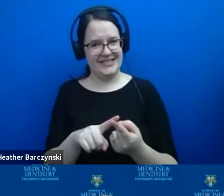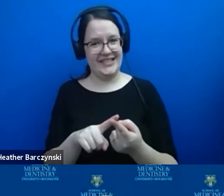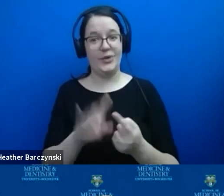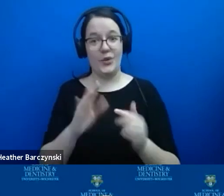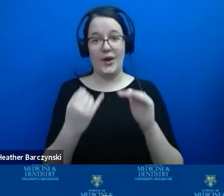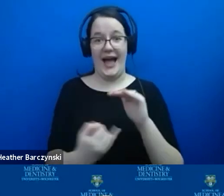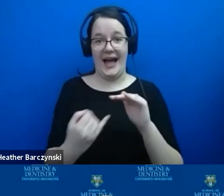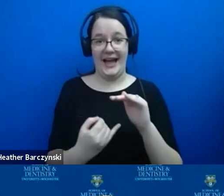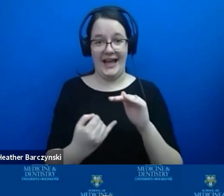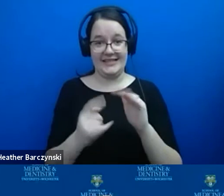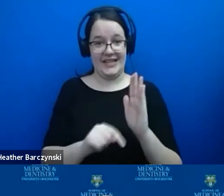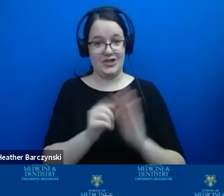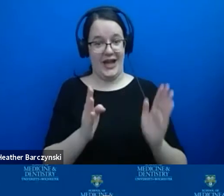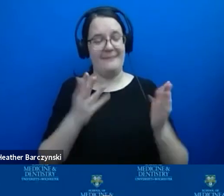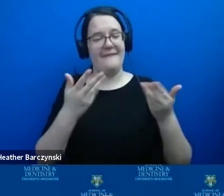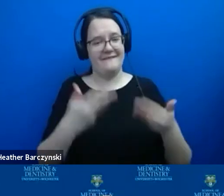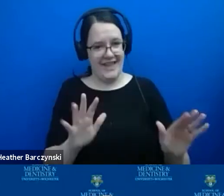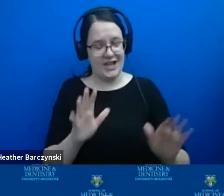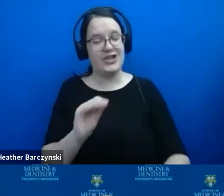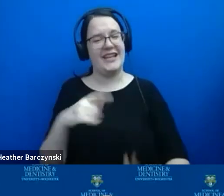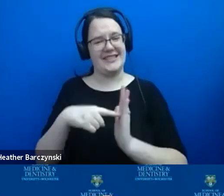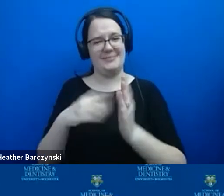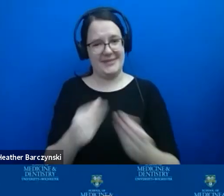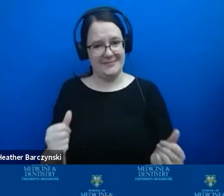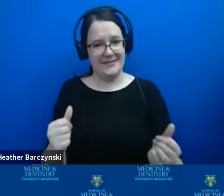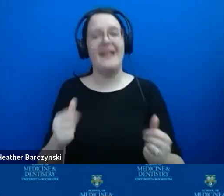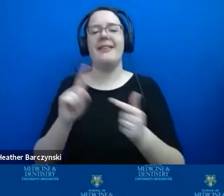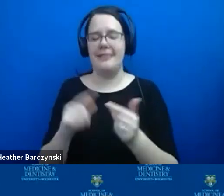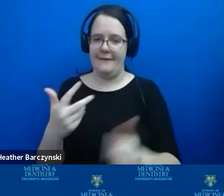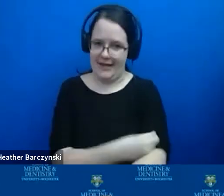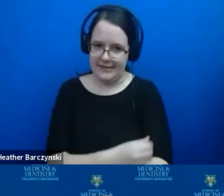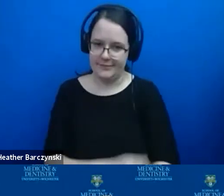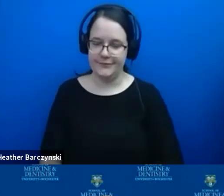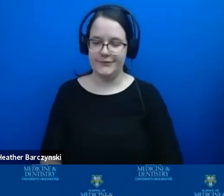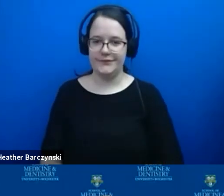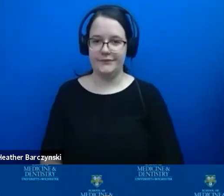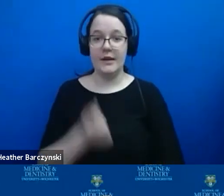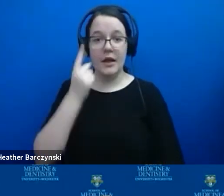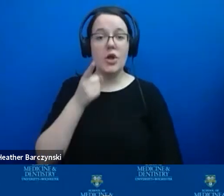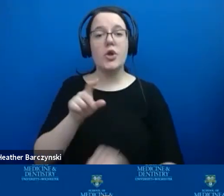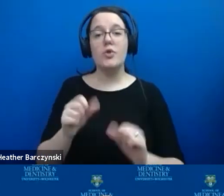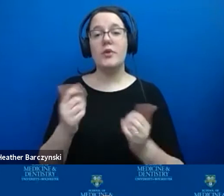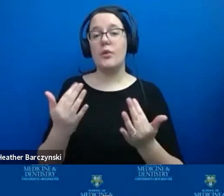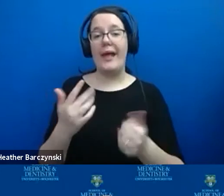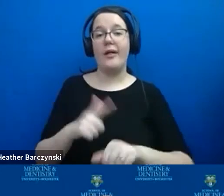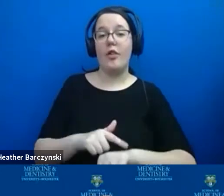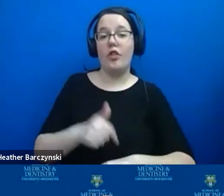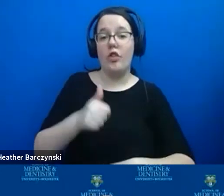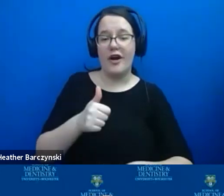period and your symptoms have resolved and indeed you can wait longer it's believed that you will